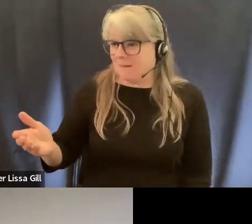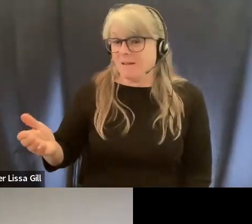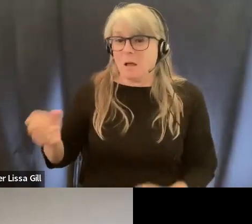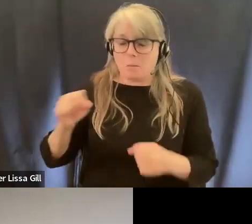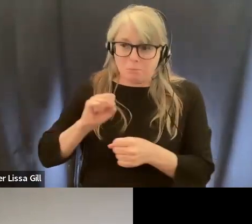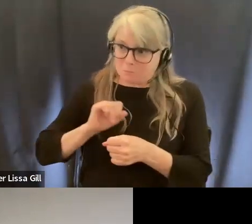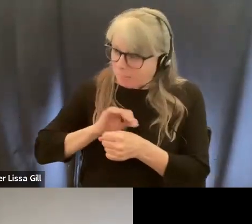Okay.